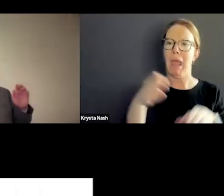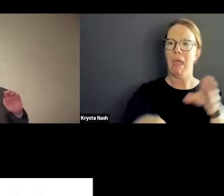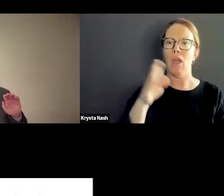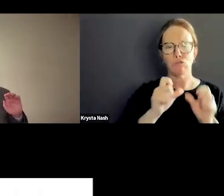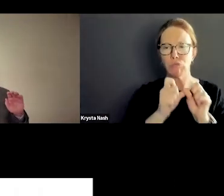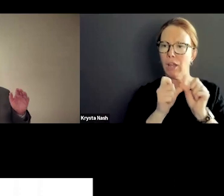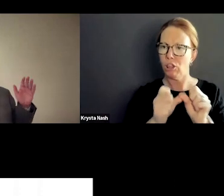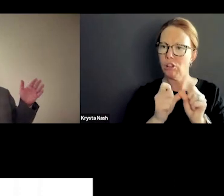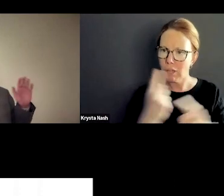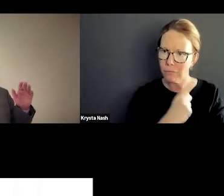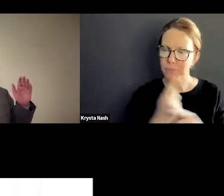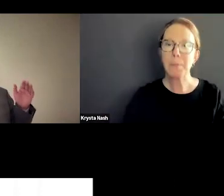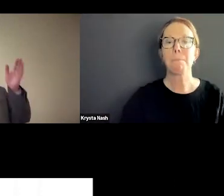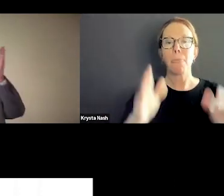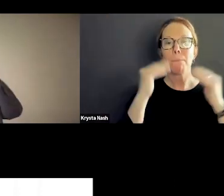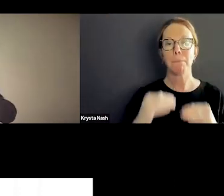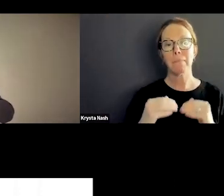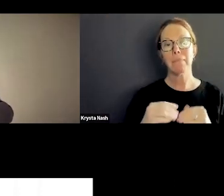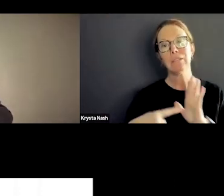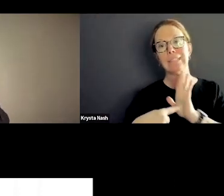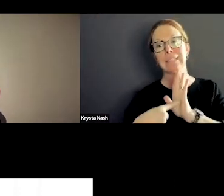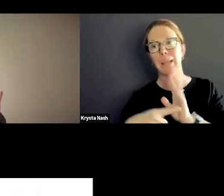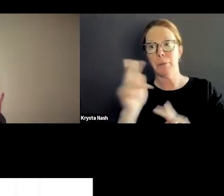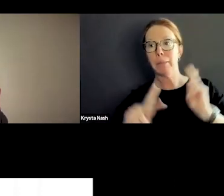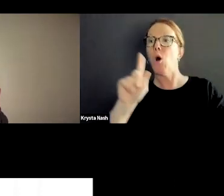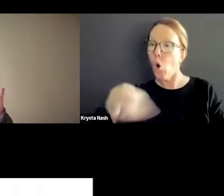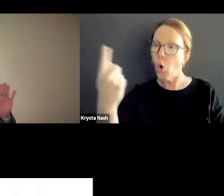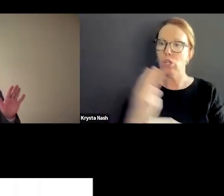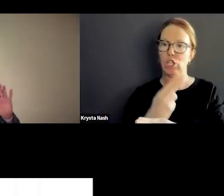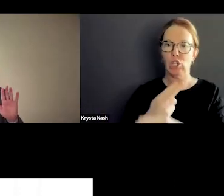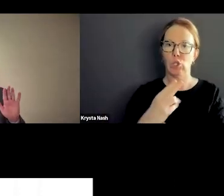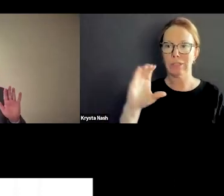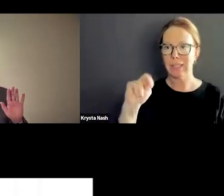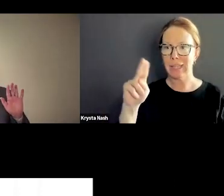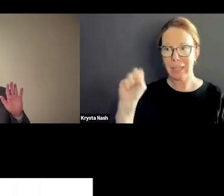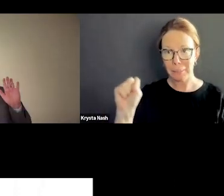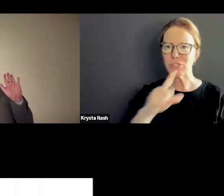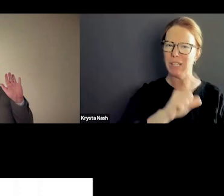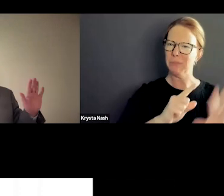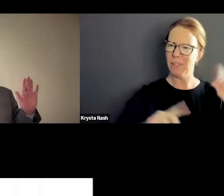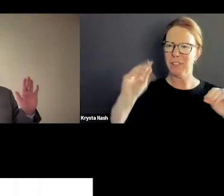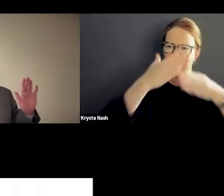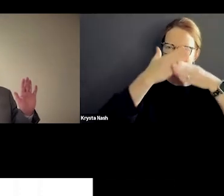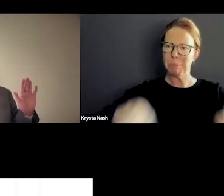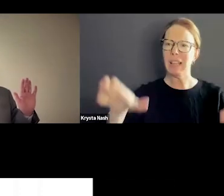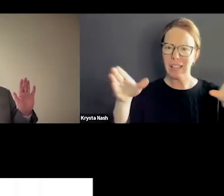Then we asked, there is a sample of people who just used cannabis. To be honest with you, it was a 5050 split, so exactly 50% of them can't,